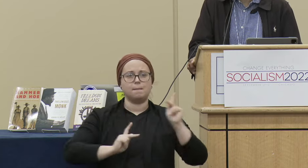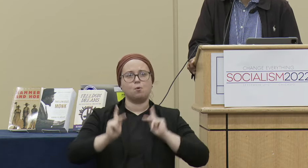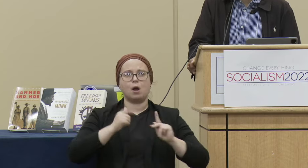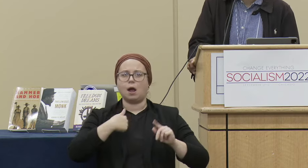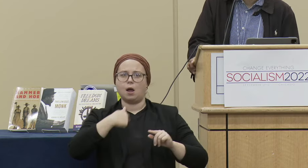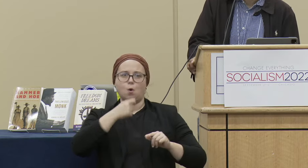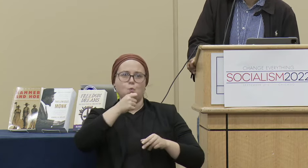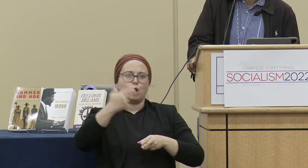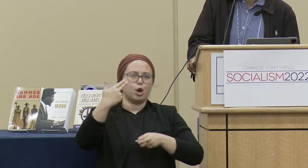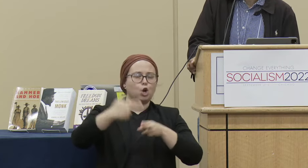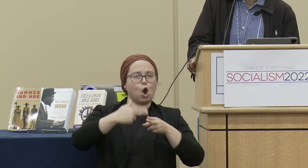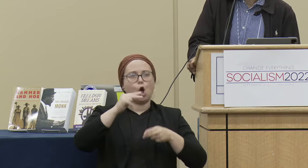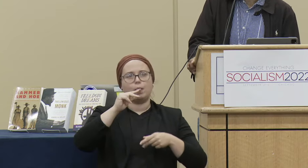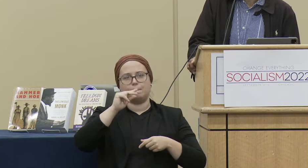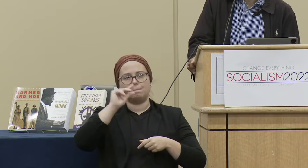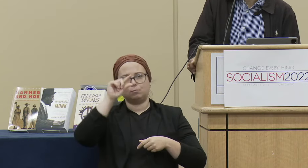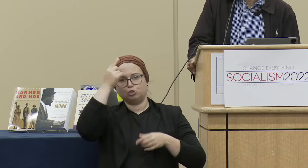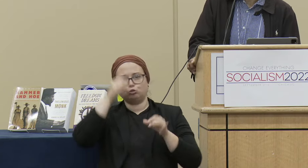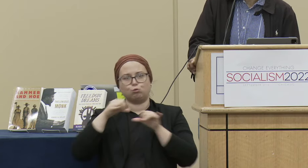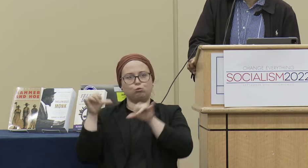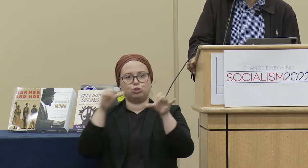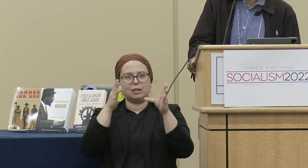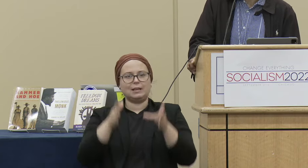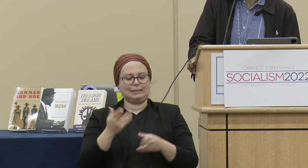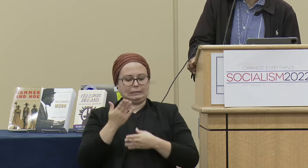generation of radicals. I want to call them socialists,